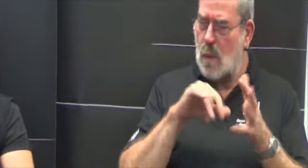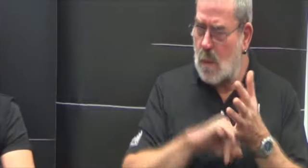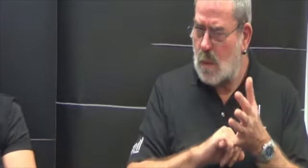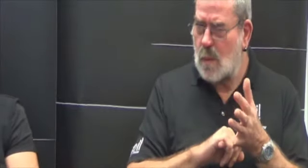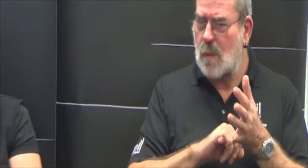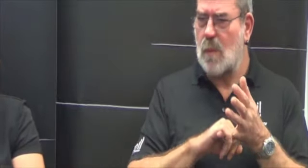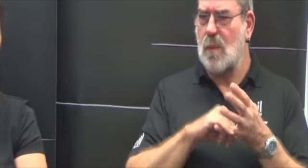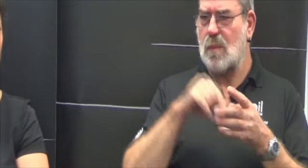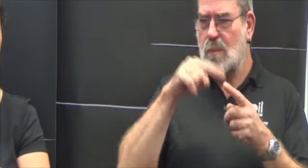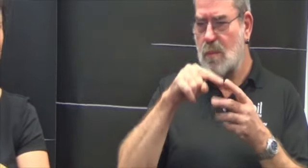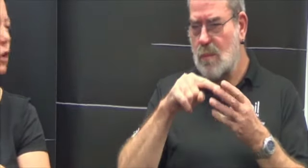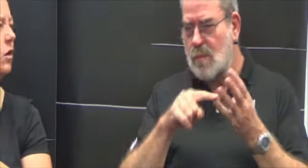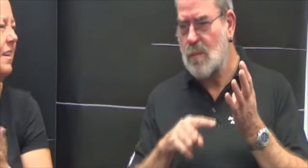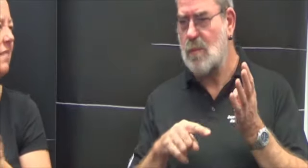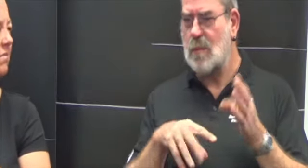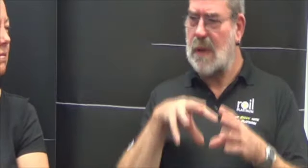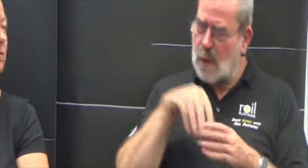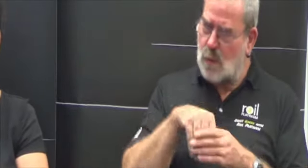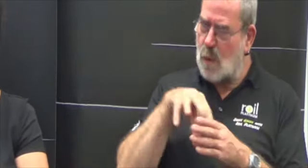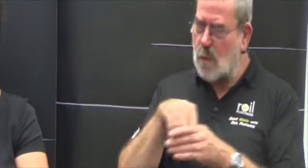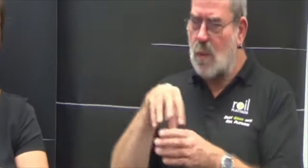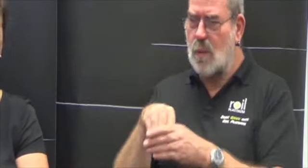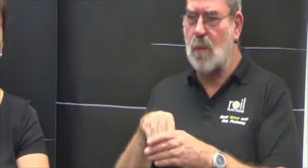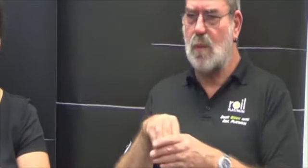Audience Member (voice of interpreter): Does it mean 'it includes'? Content maybe?